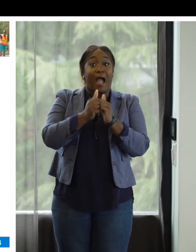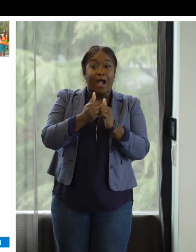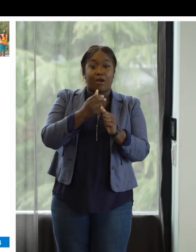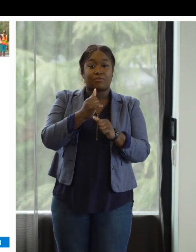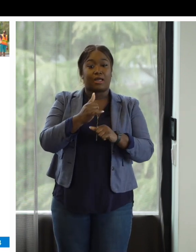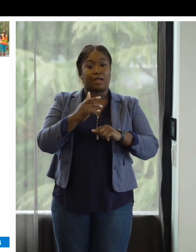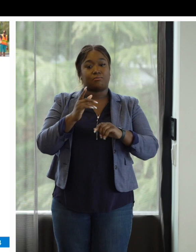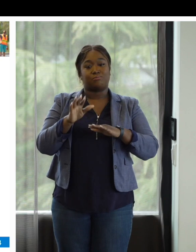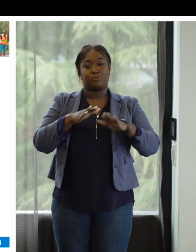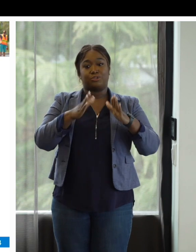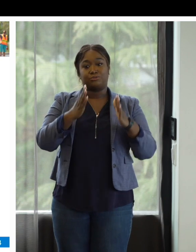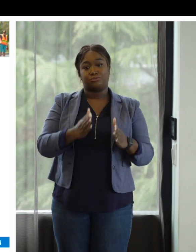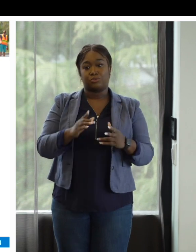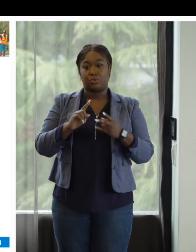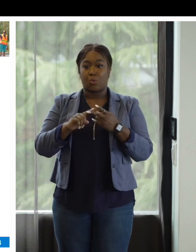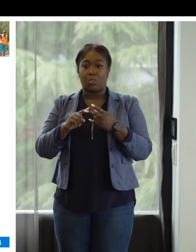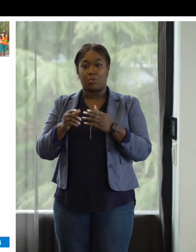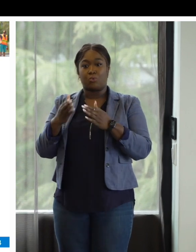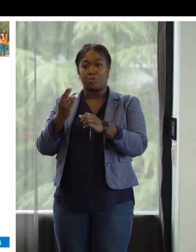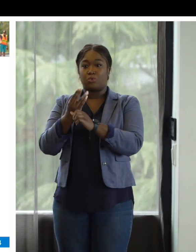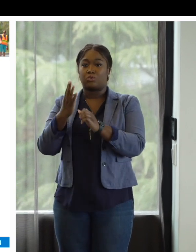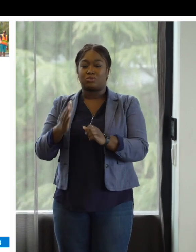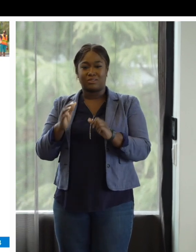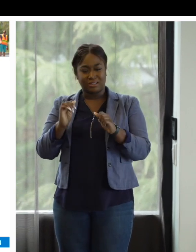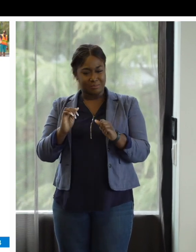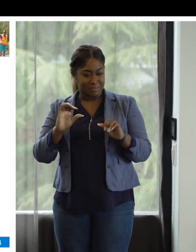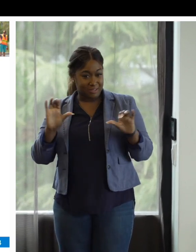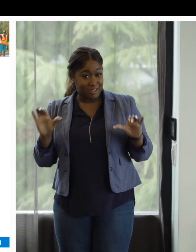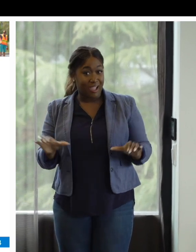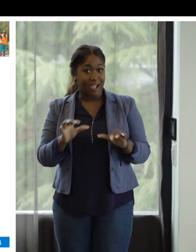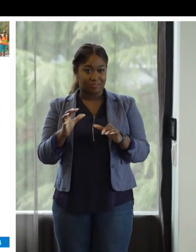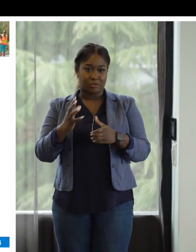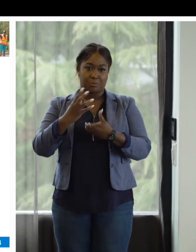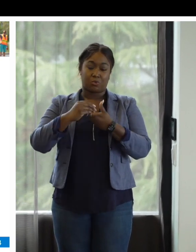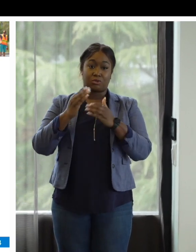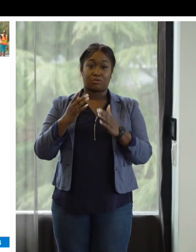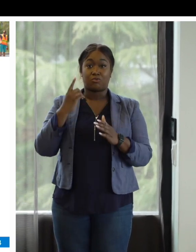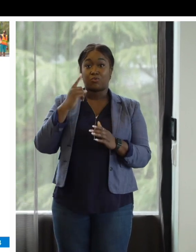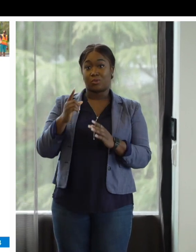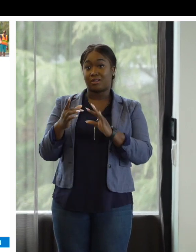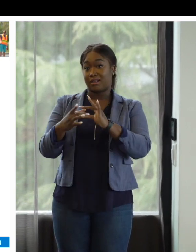active participant in this connected environment and